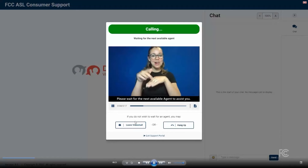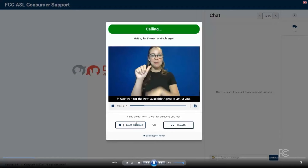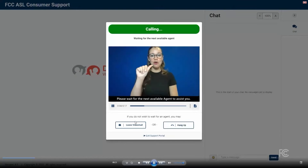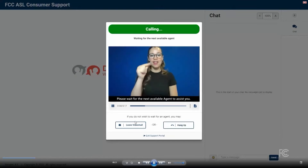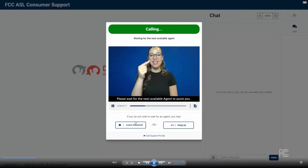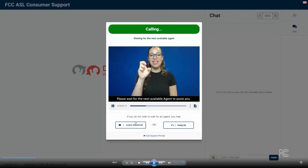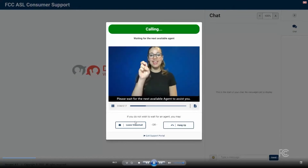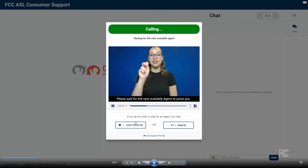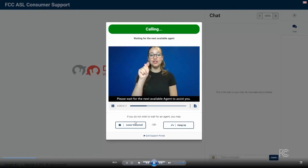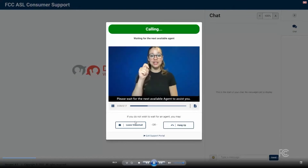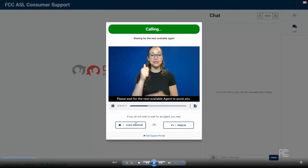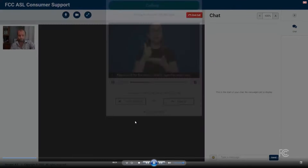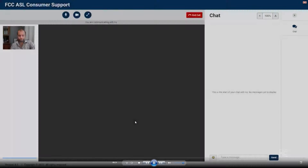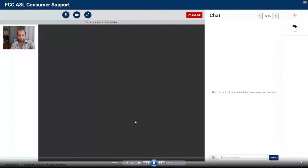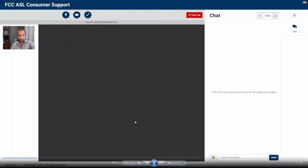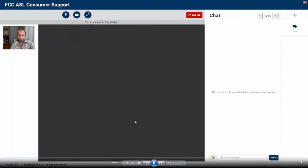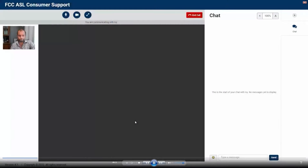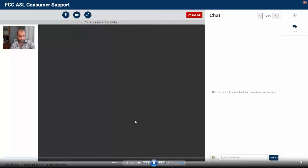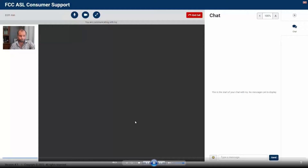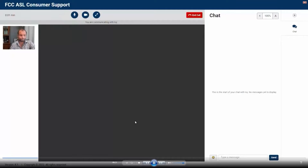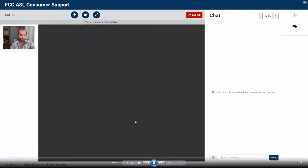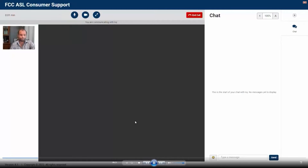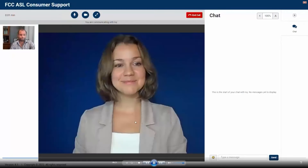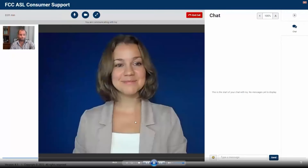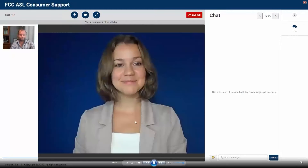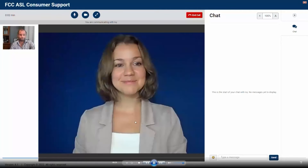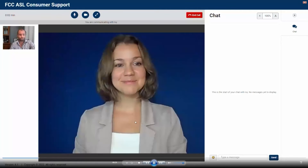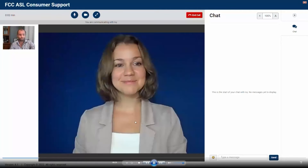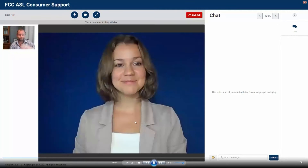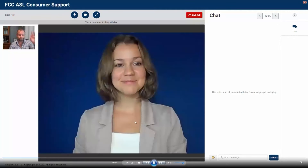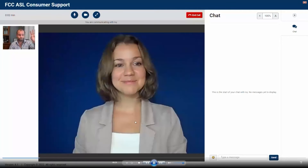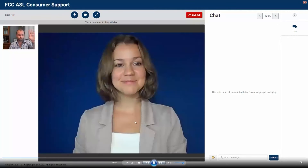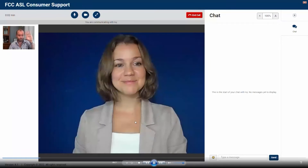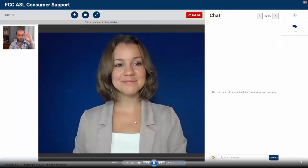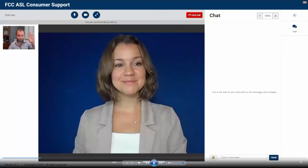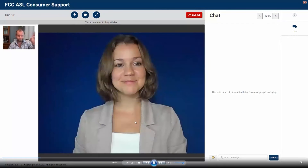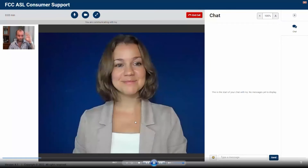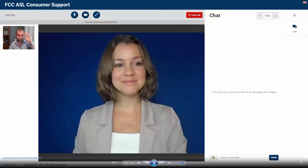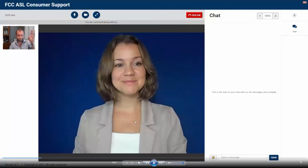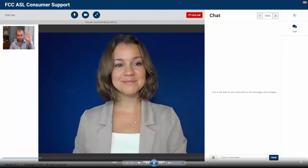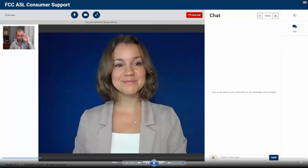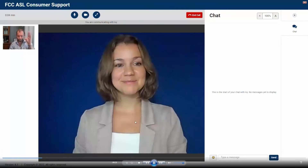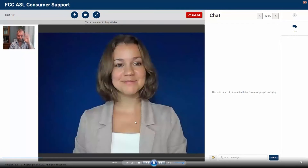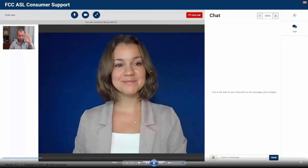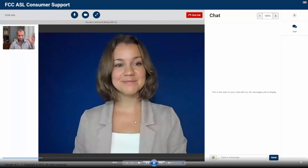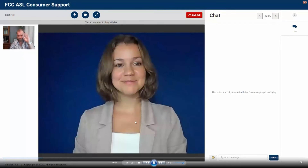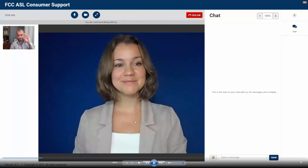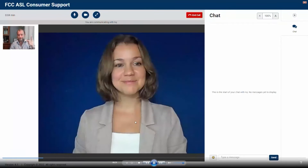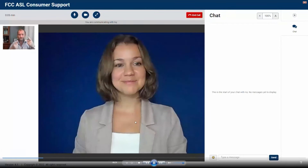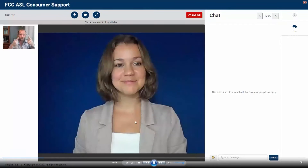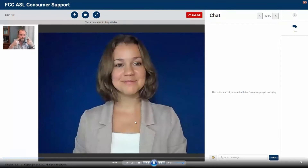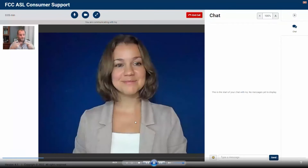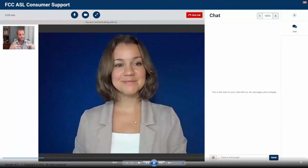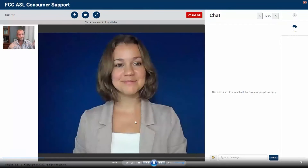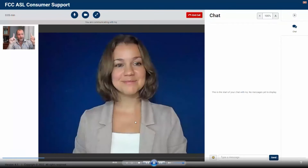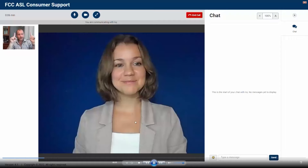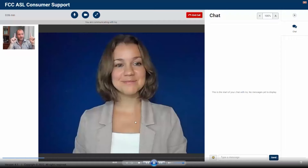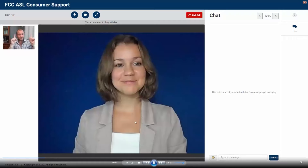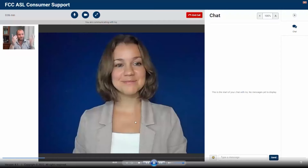THANK YOU FOR CALLING